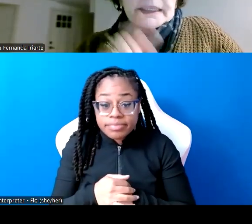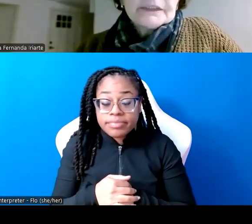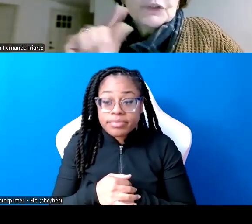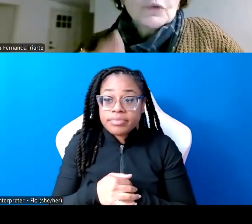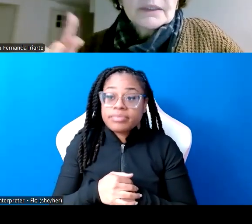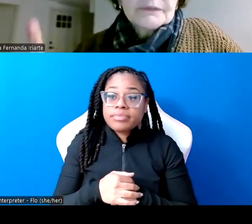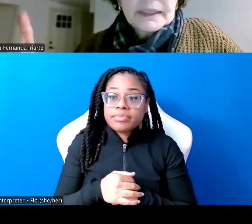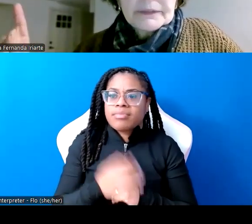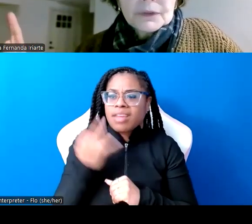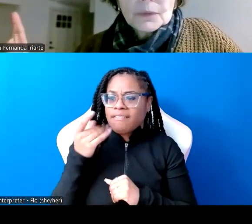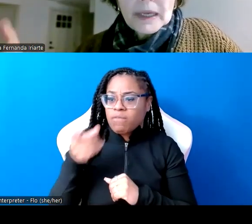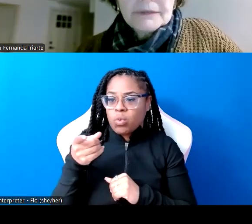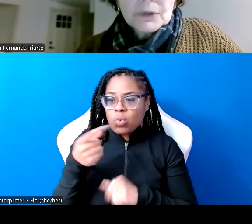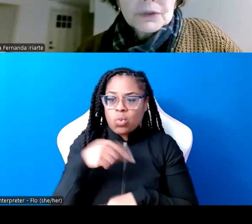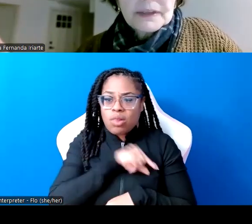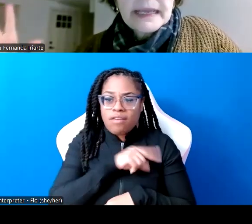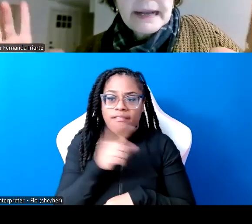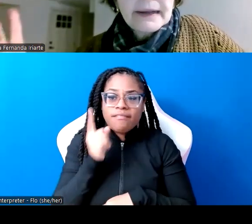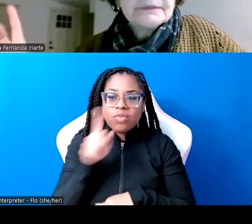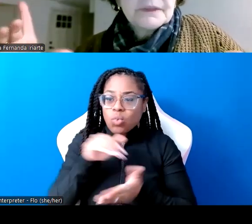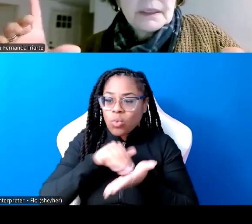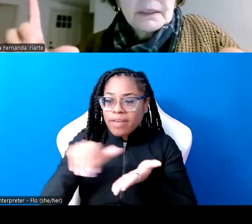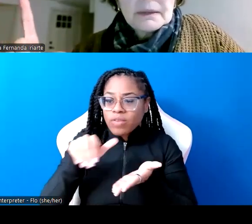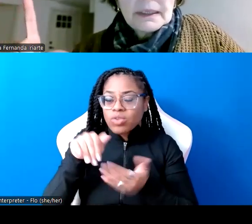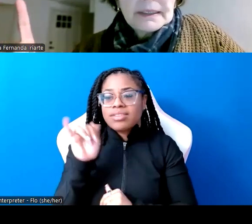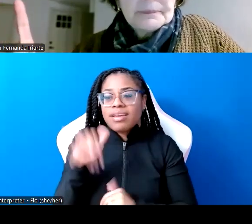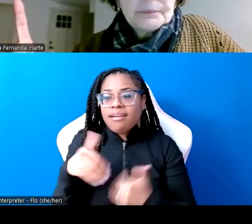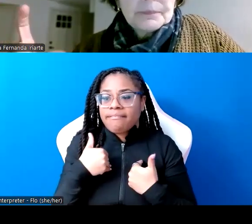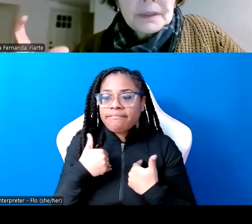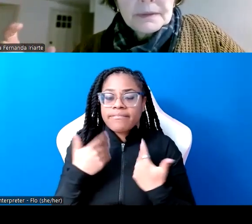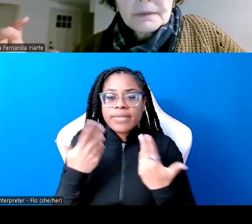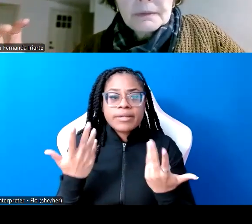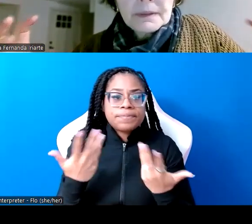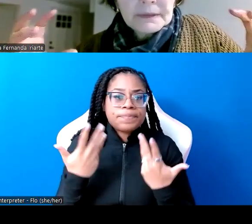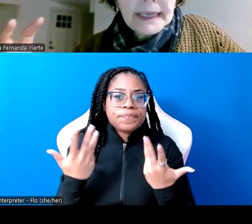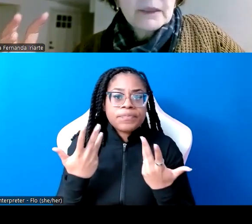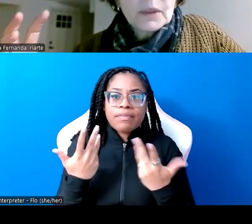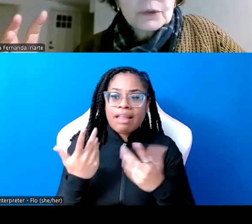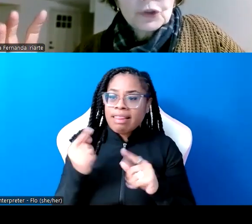If you qualify for waivers that have, this this language